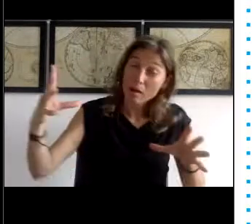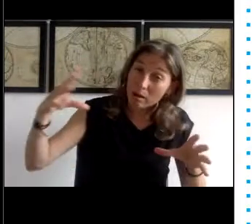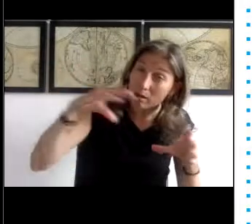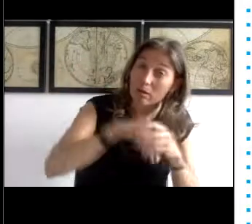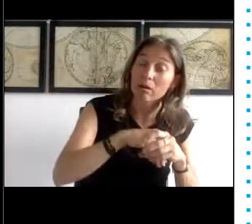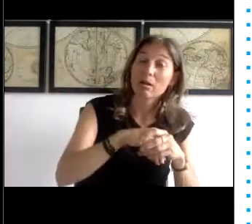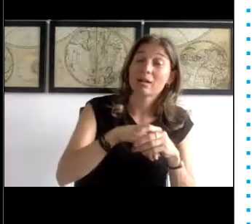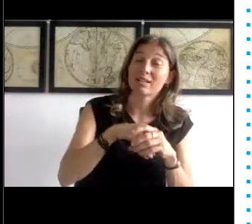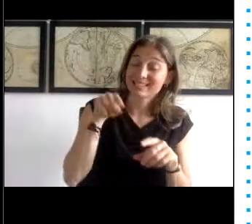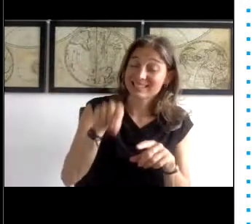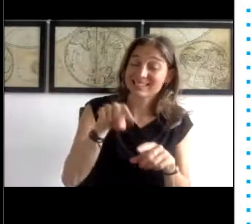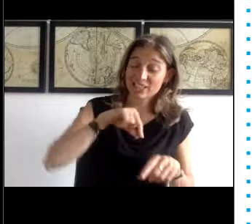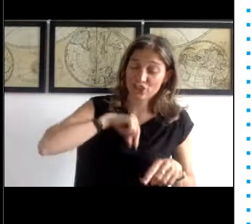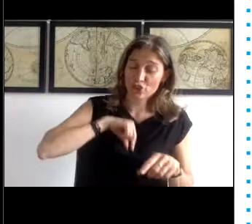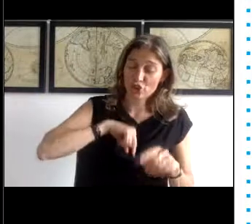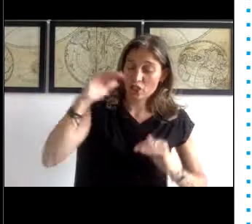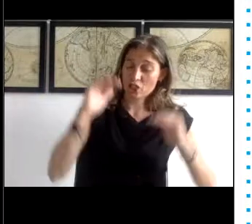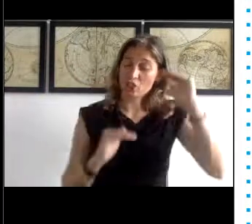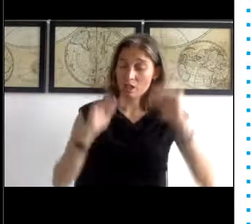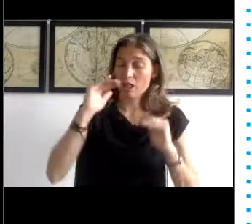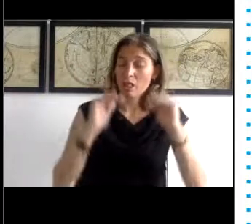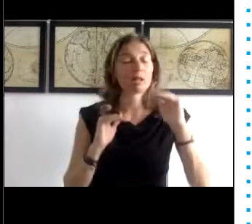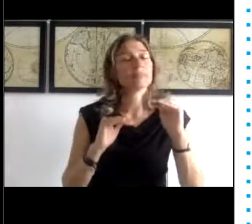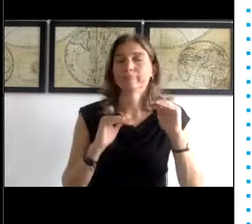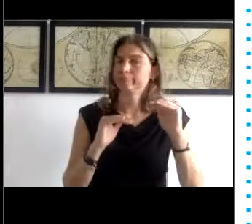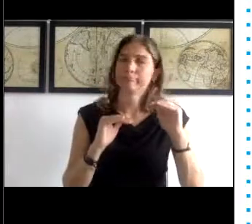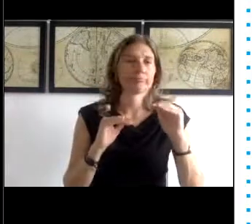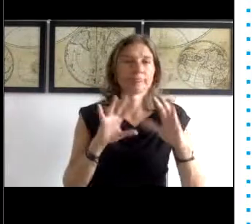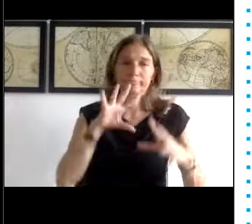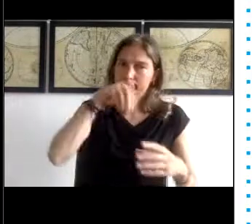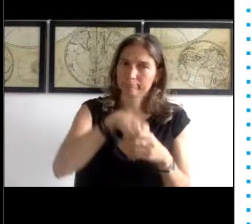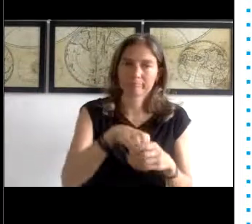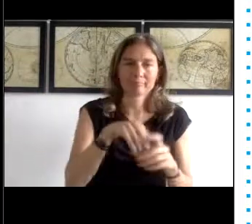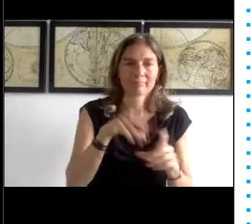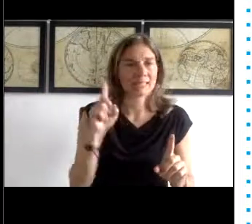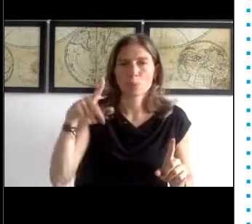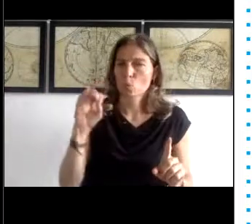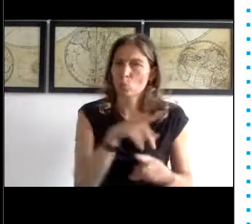it's that the economic part needs to be added which is a difficulty